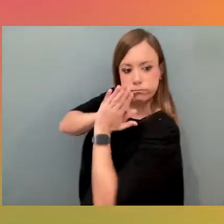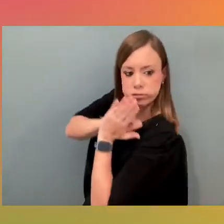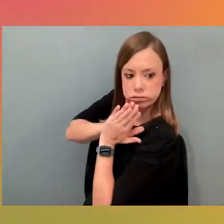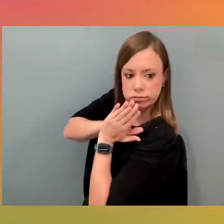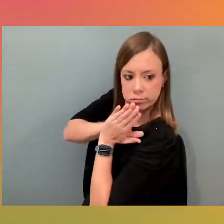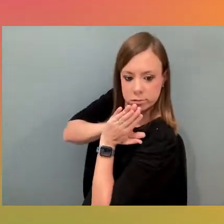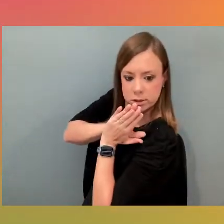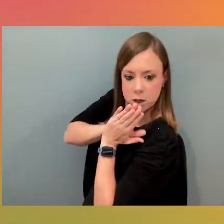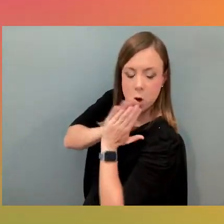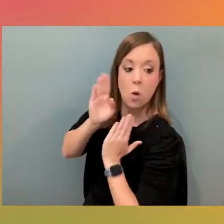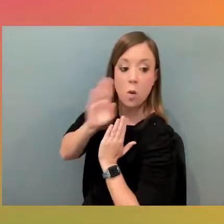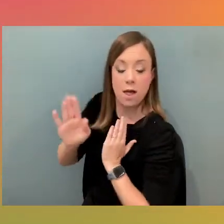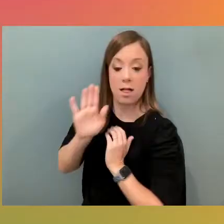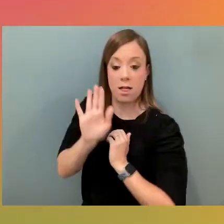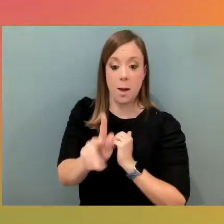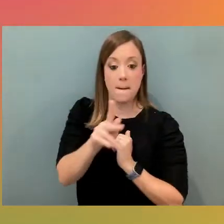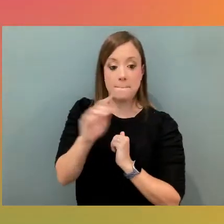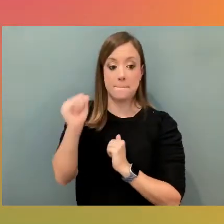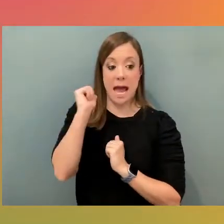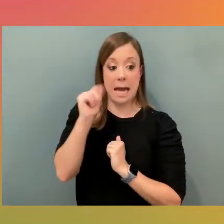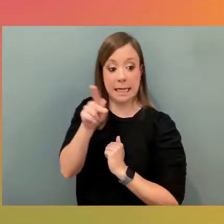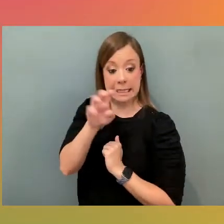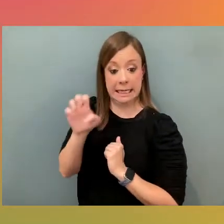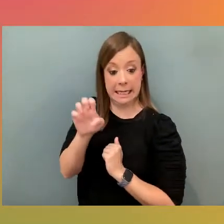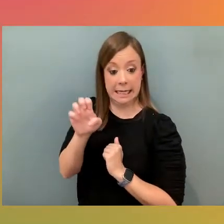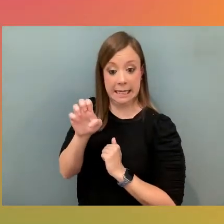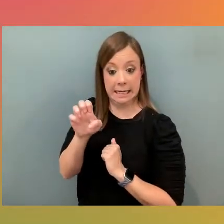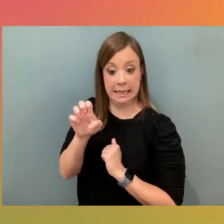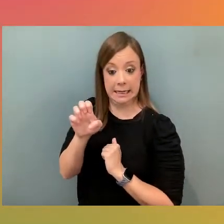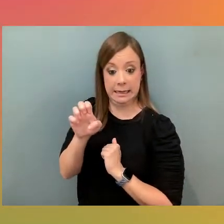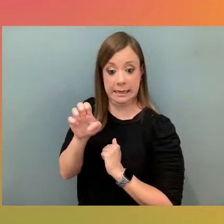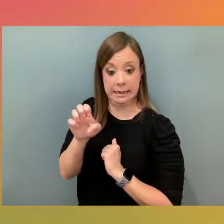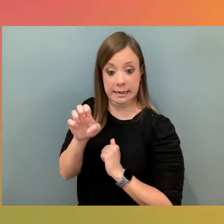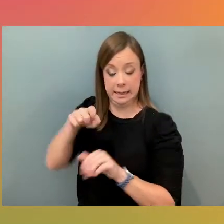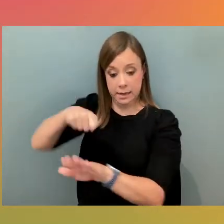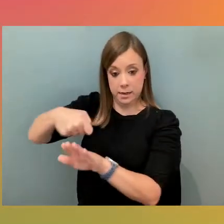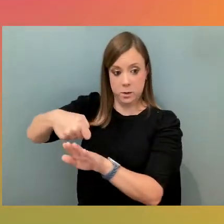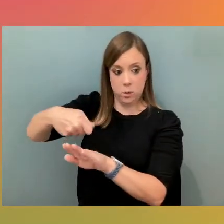UP TO YOU. ANYWAY YOU WANT TO. YOU ARE IN TWIST.